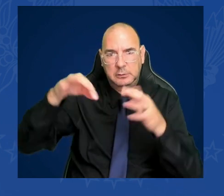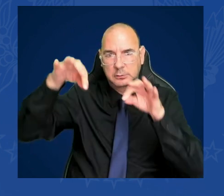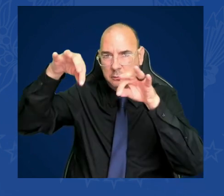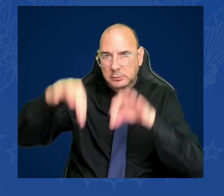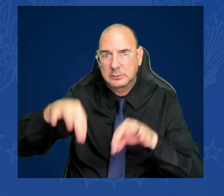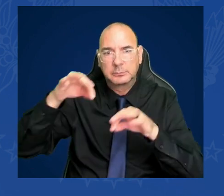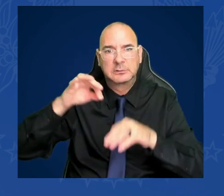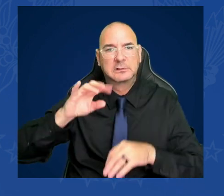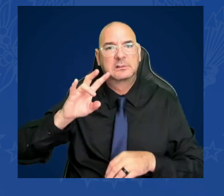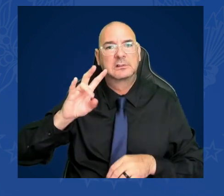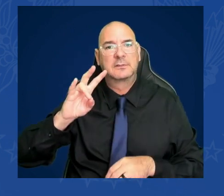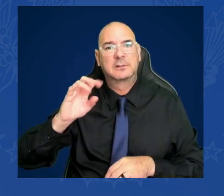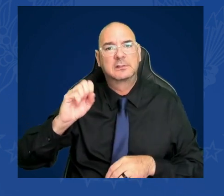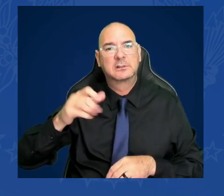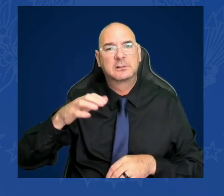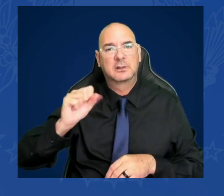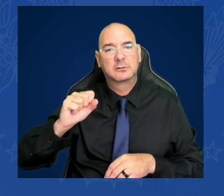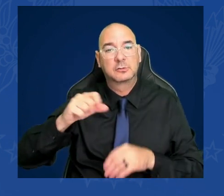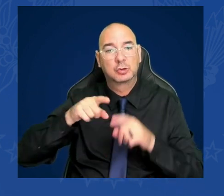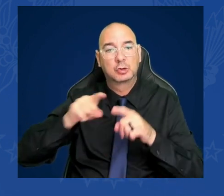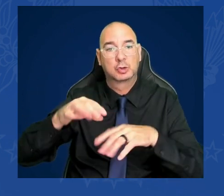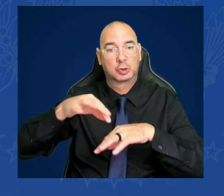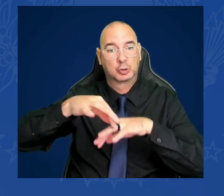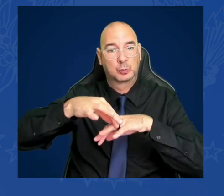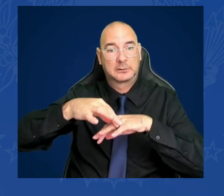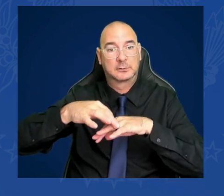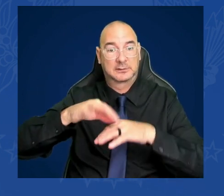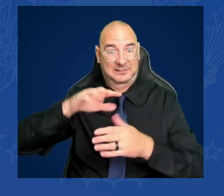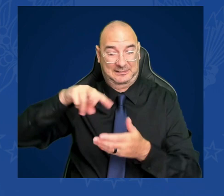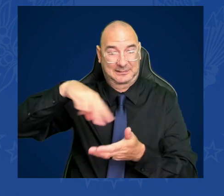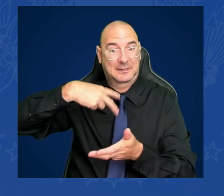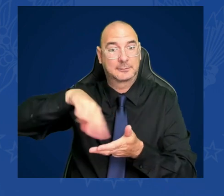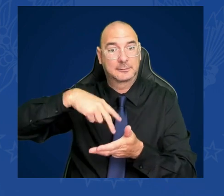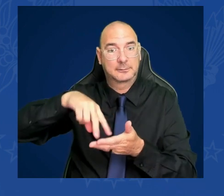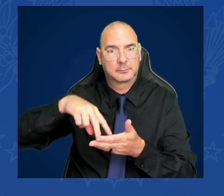you have traveled on this remarkable journey together.